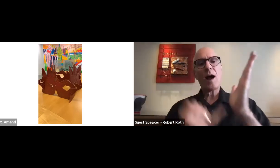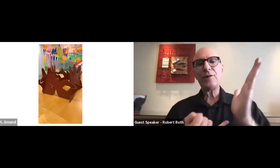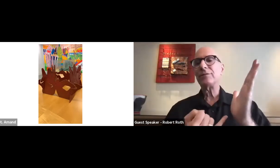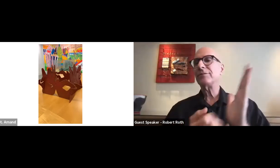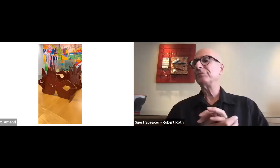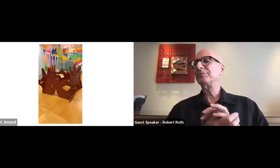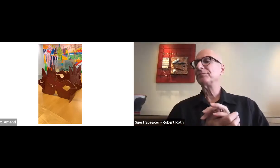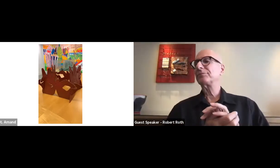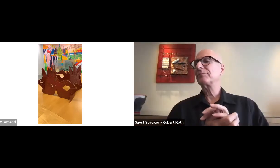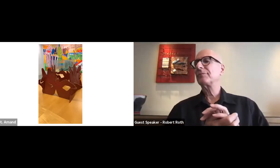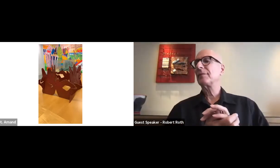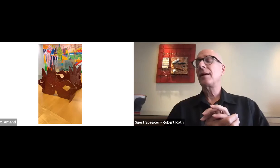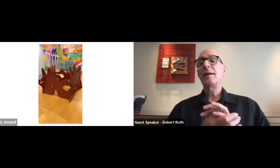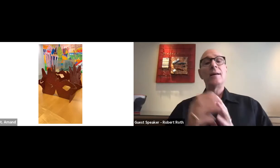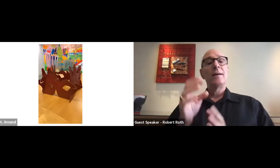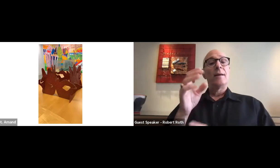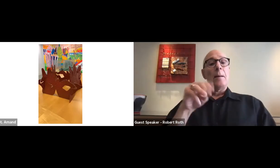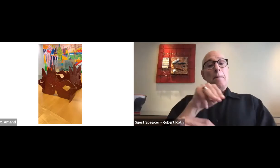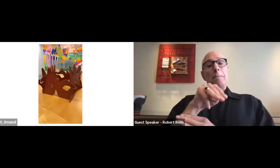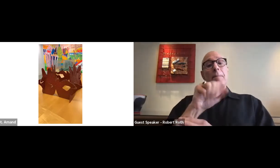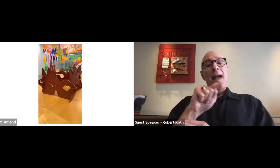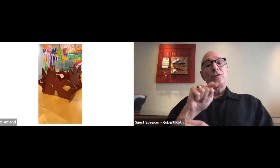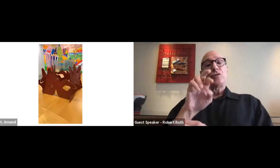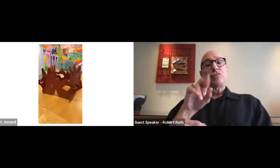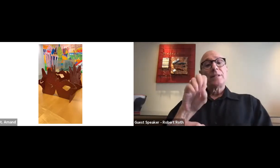and transform them into art.